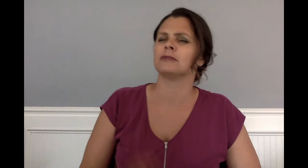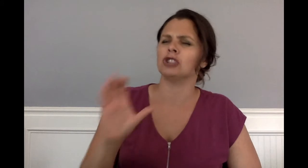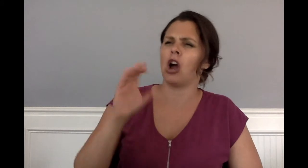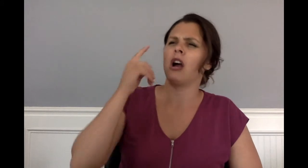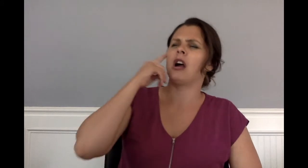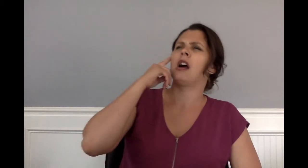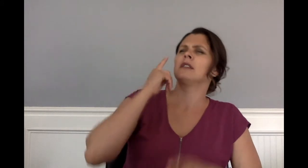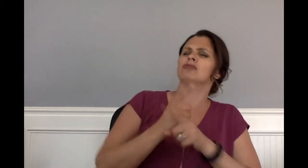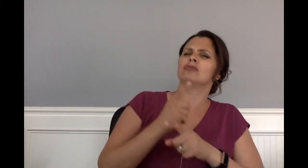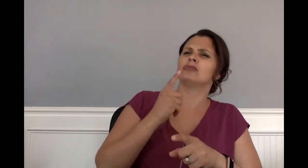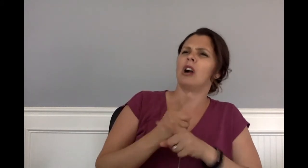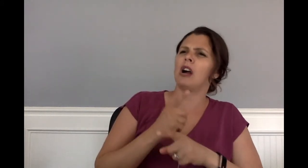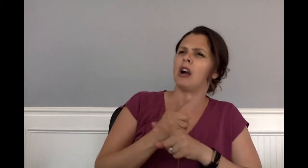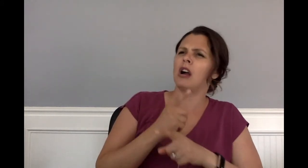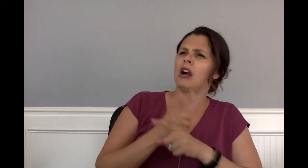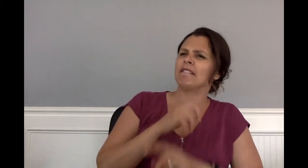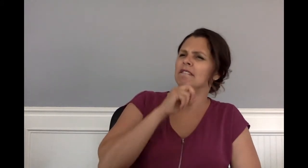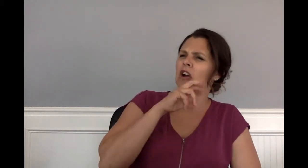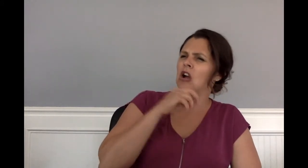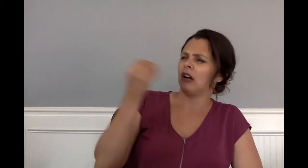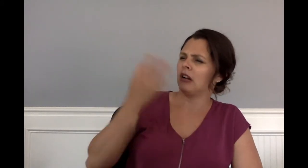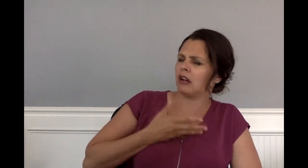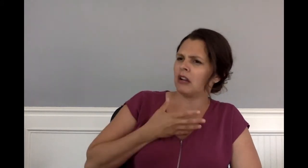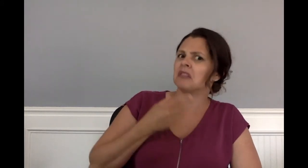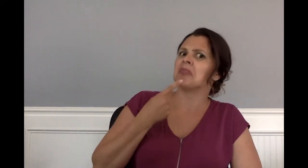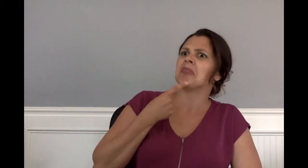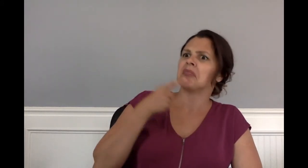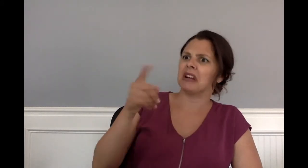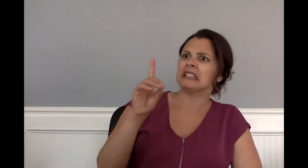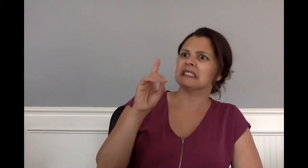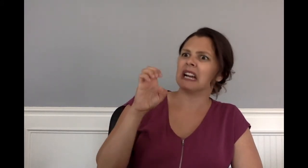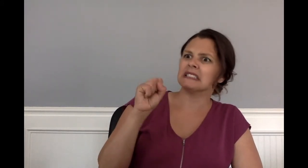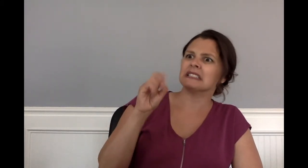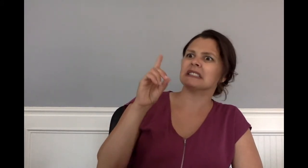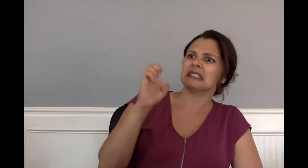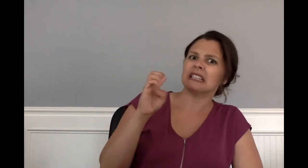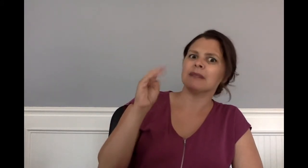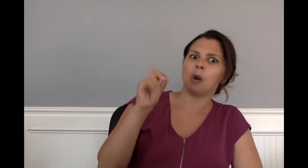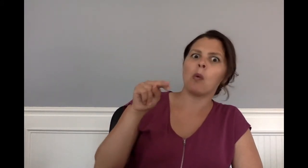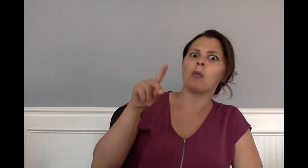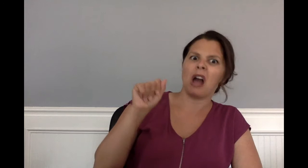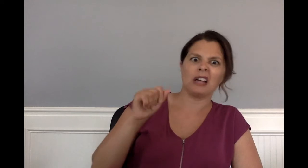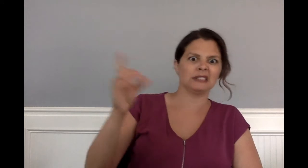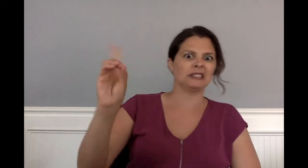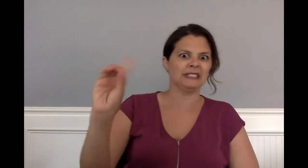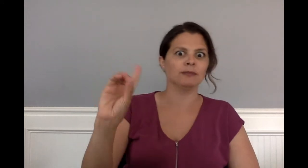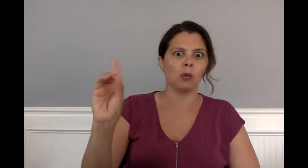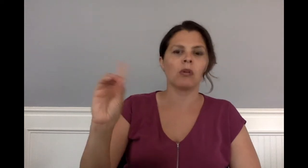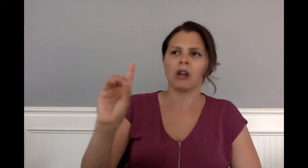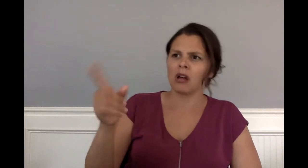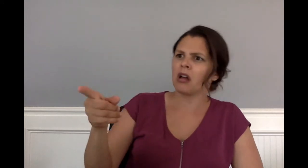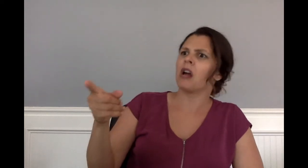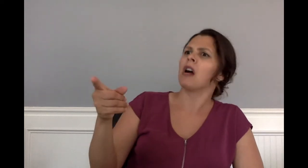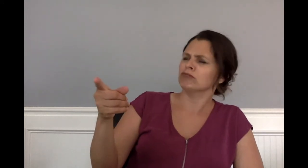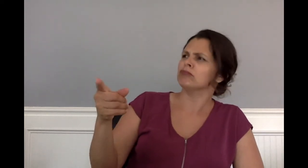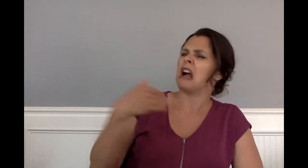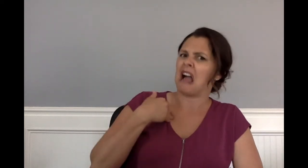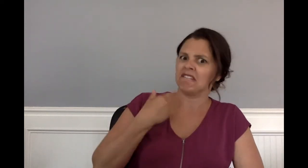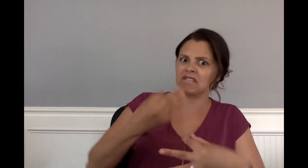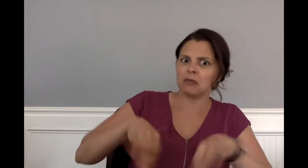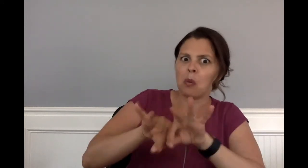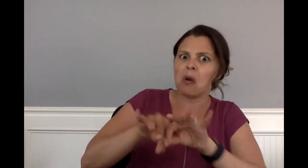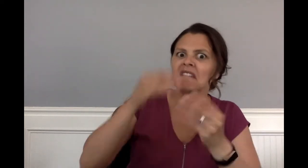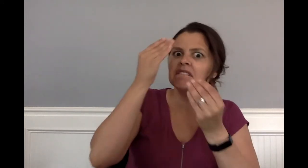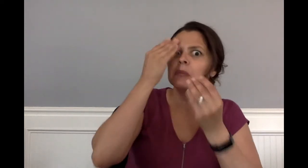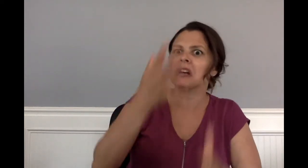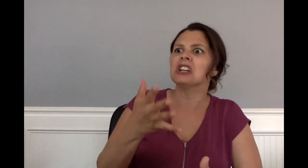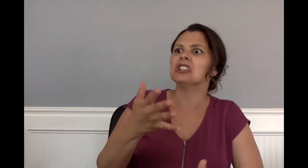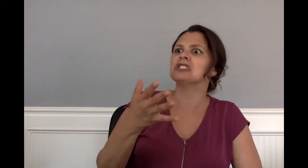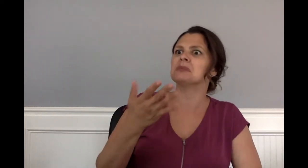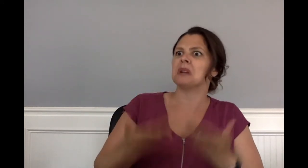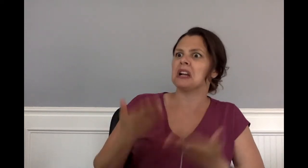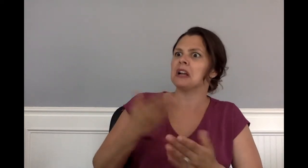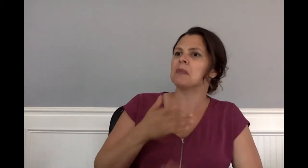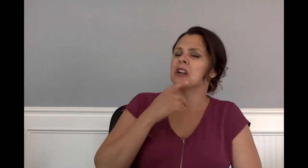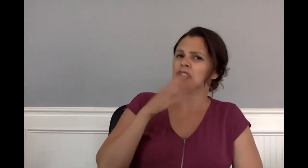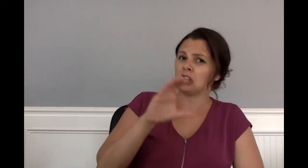What had Frog said? Desdemona might have vital information for them.